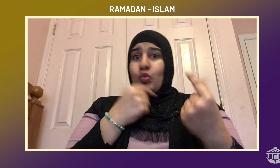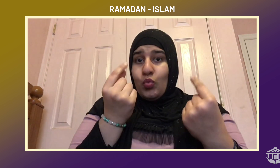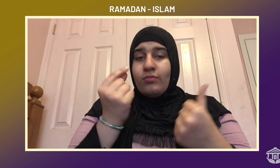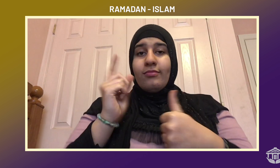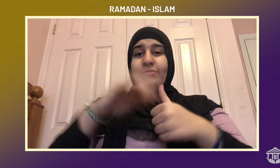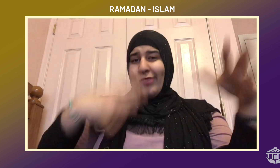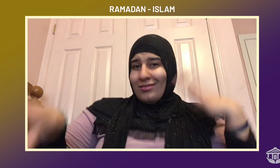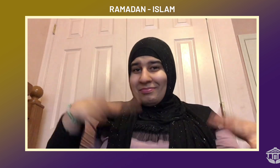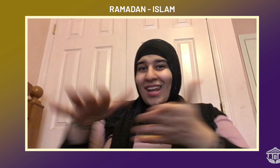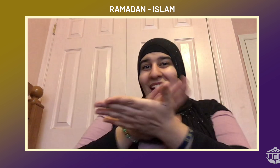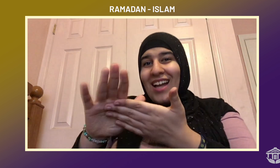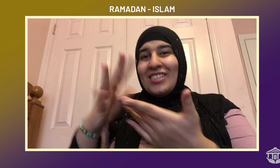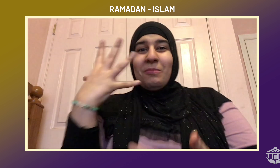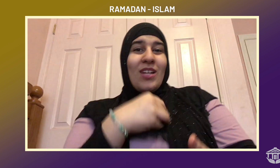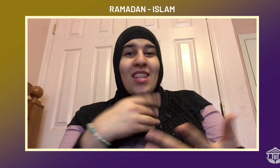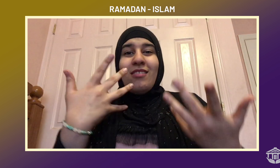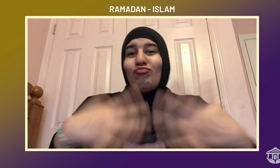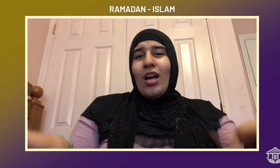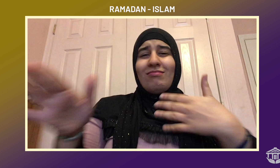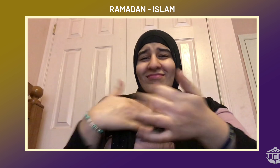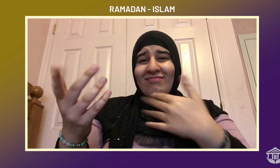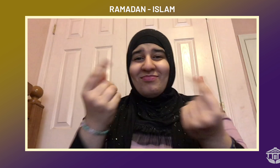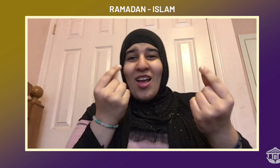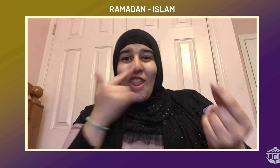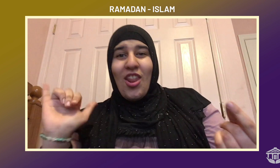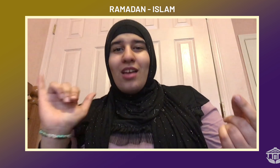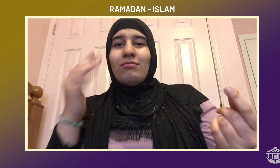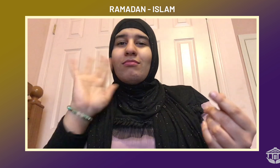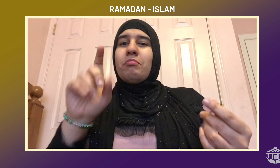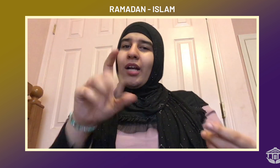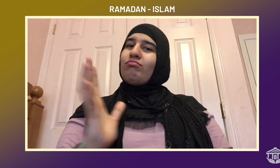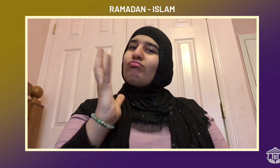with that. This includes dressing up in formal clothing. I will show you a picture of what my